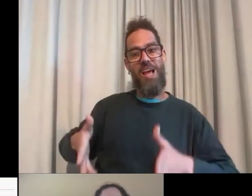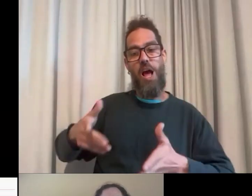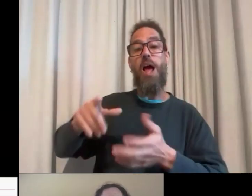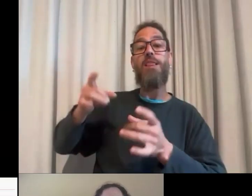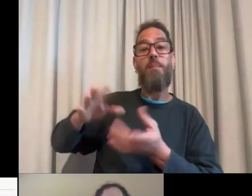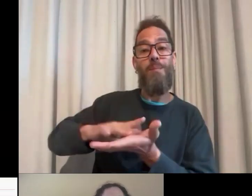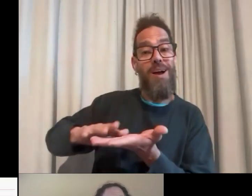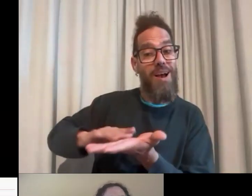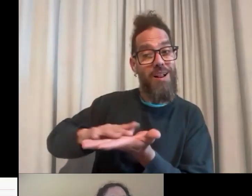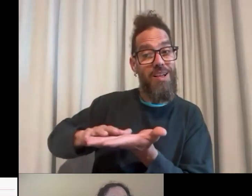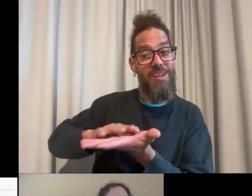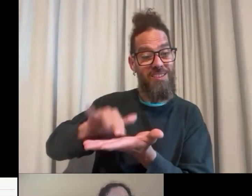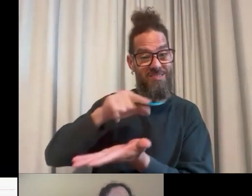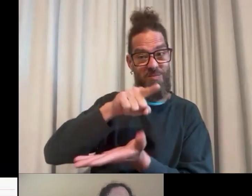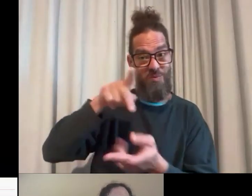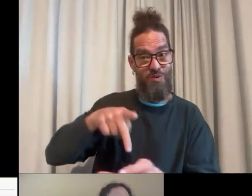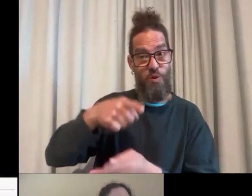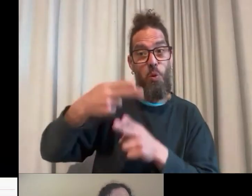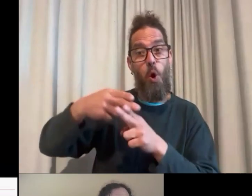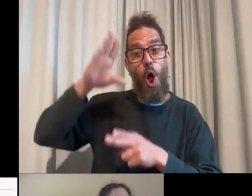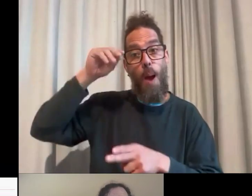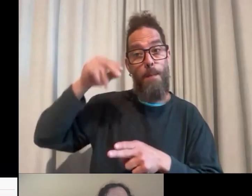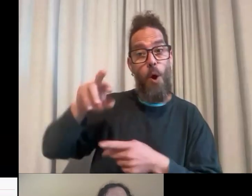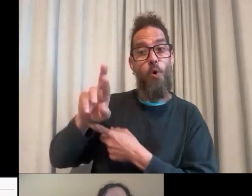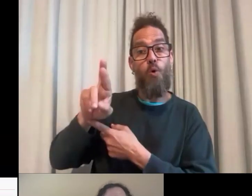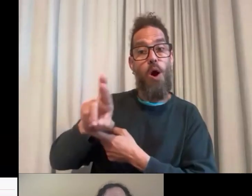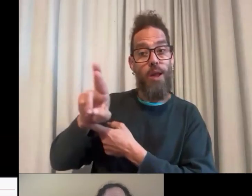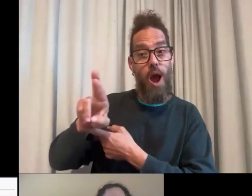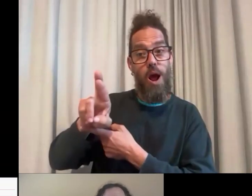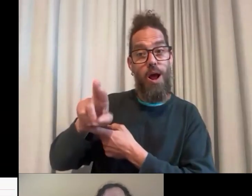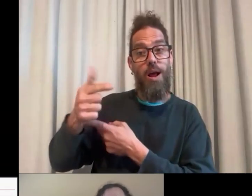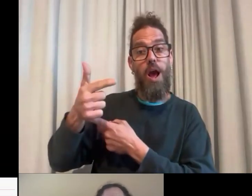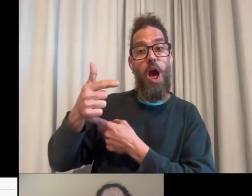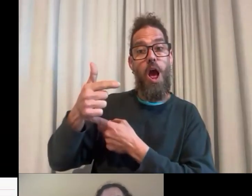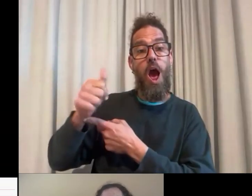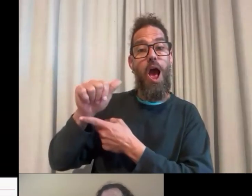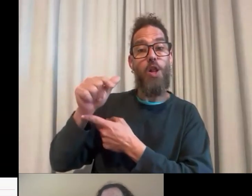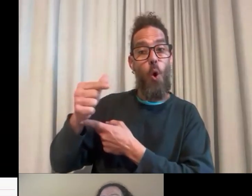was invented by a Canadian, Roland Galarneau,